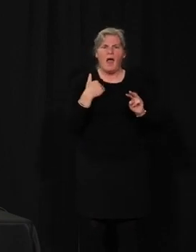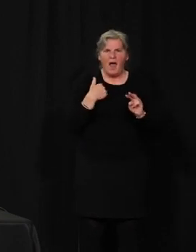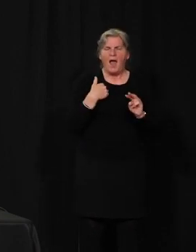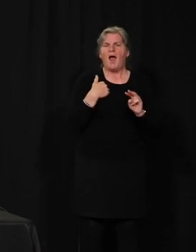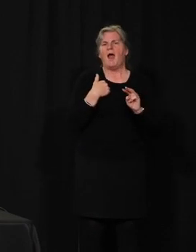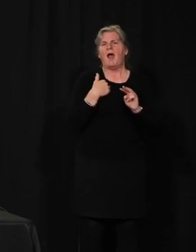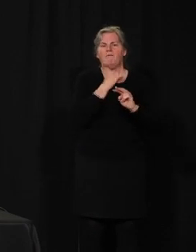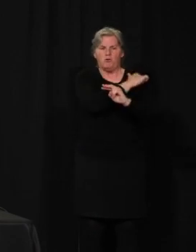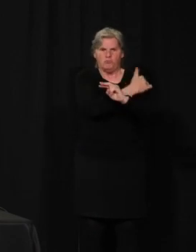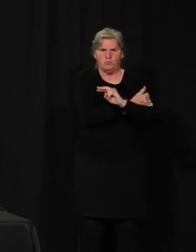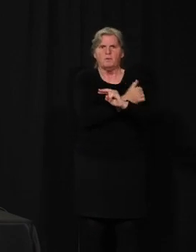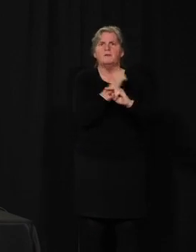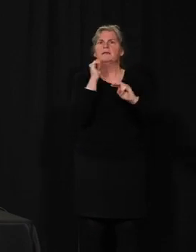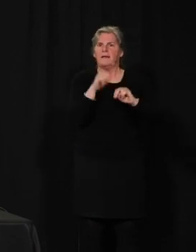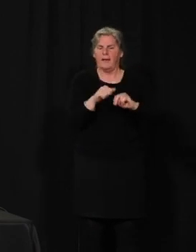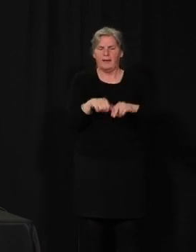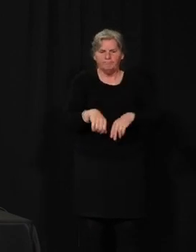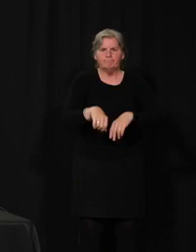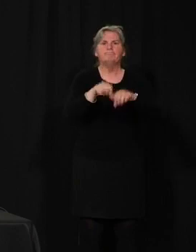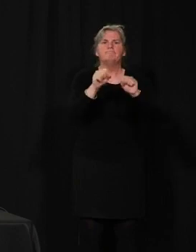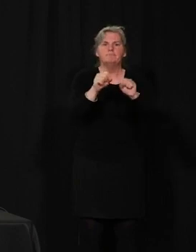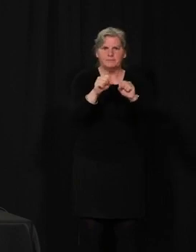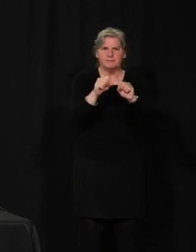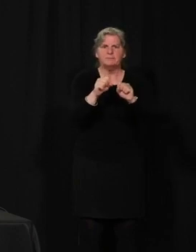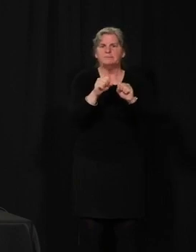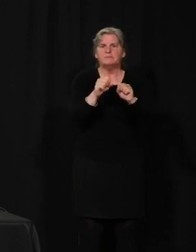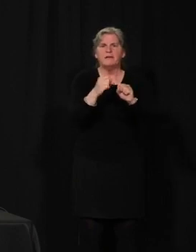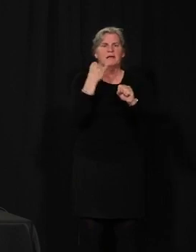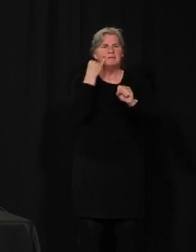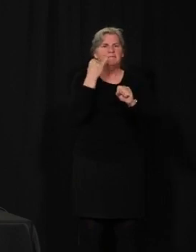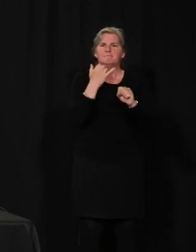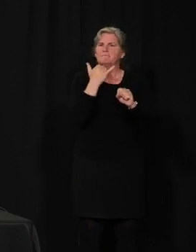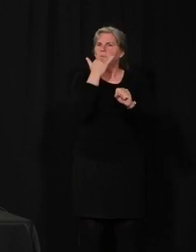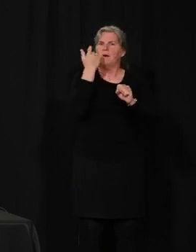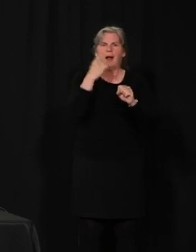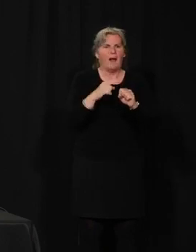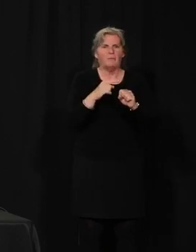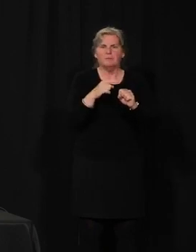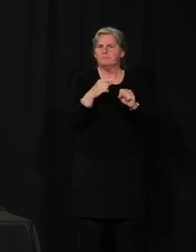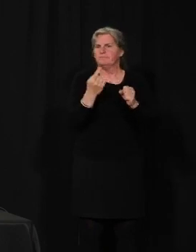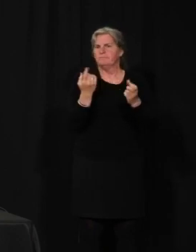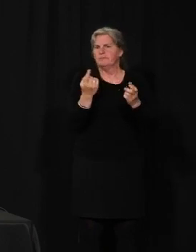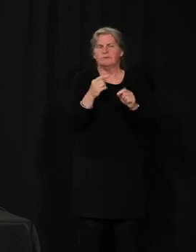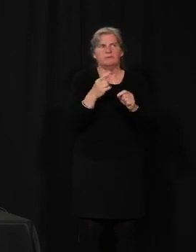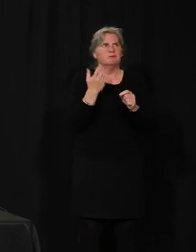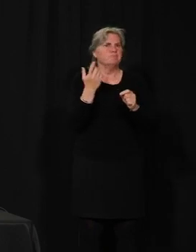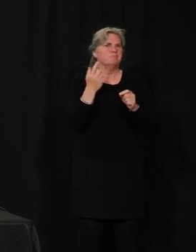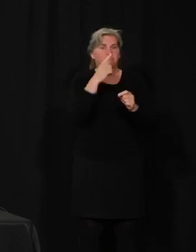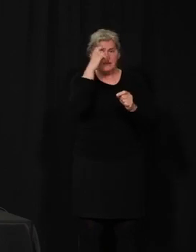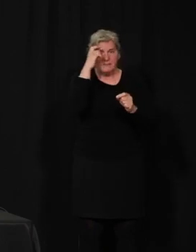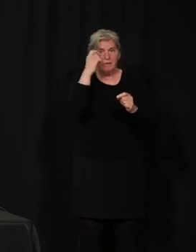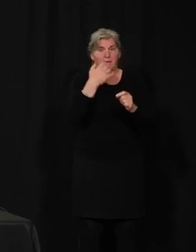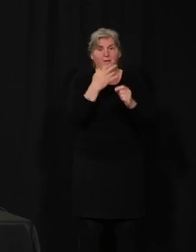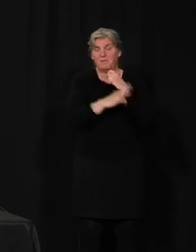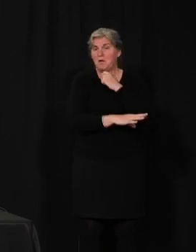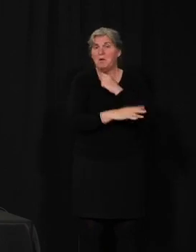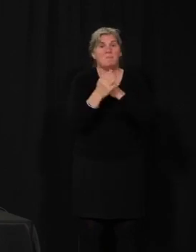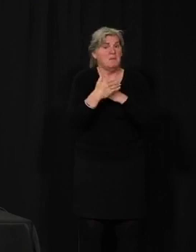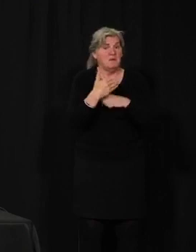protect Yukoners if situations change, as we move through the summer and into the fall. Openly we move forward and intoa